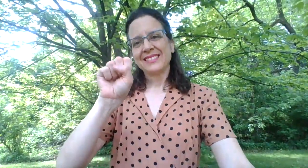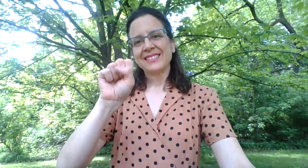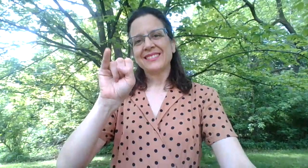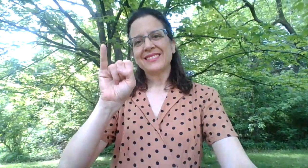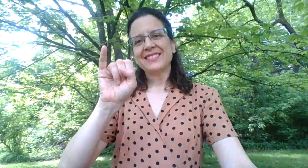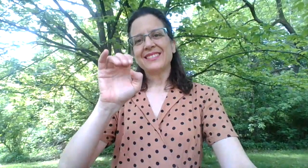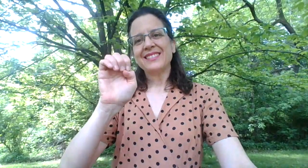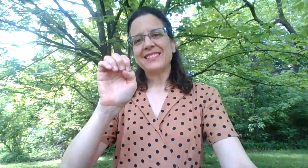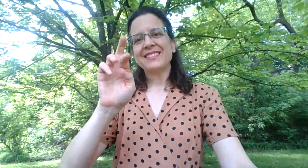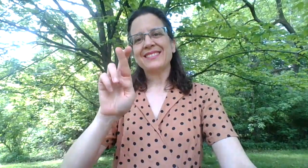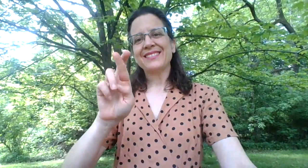Sierra,